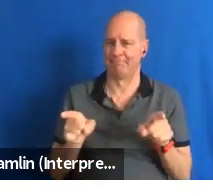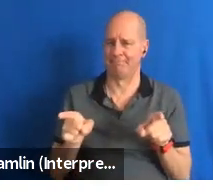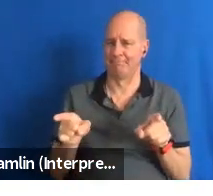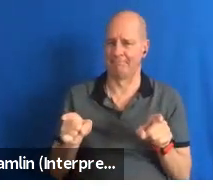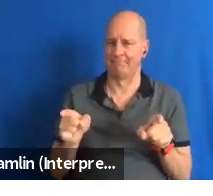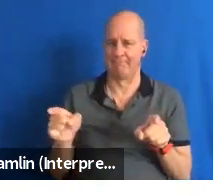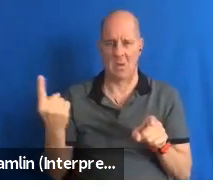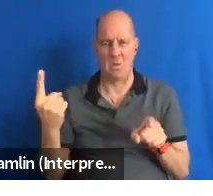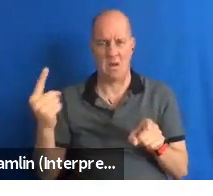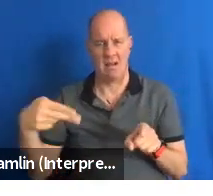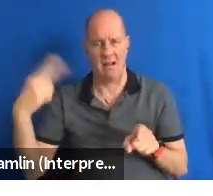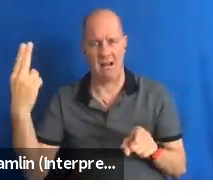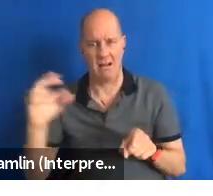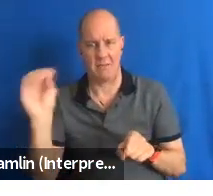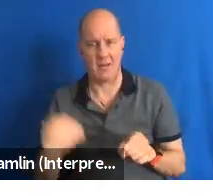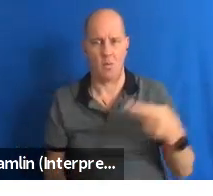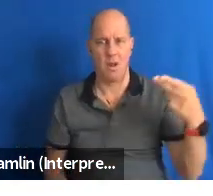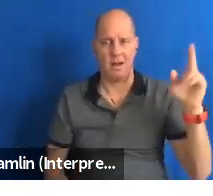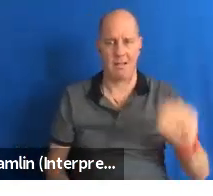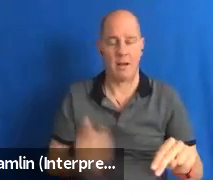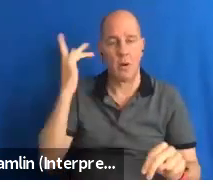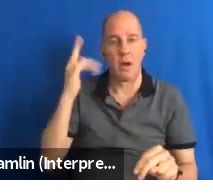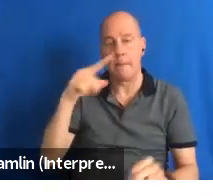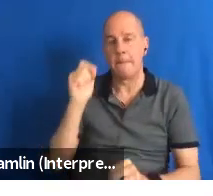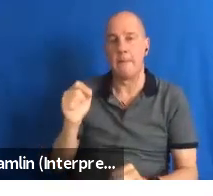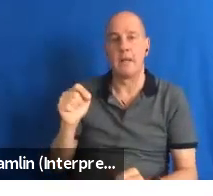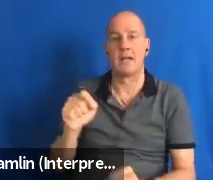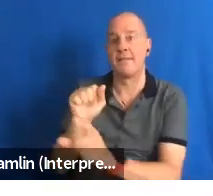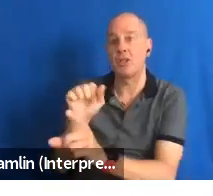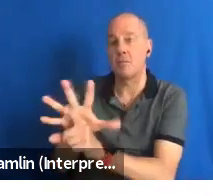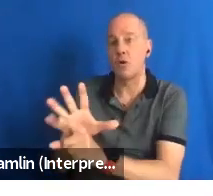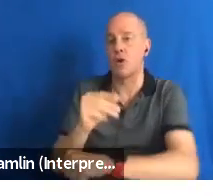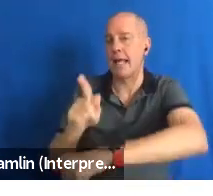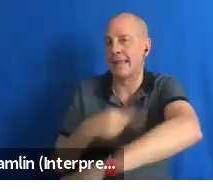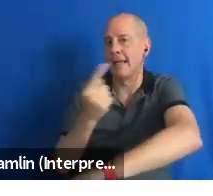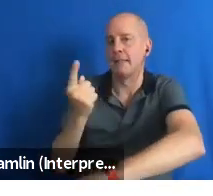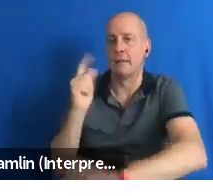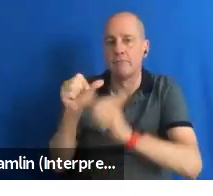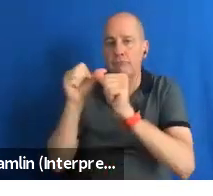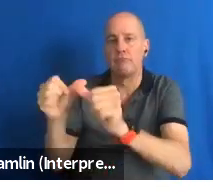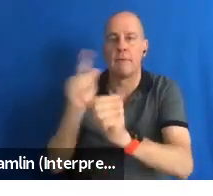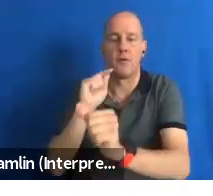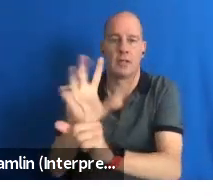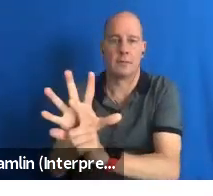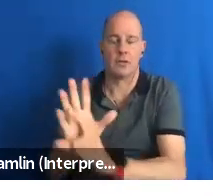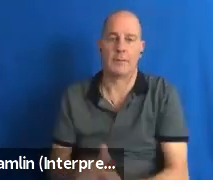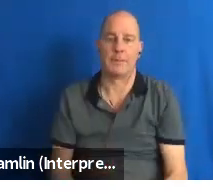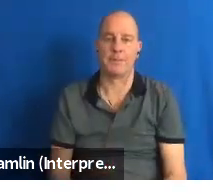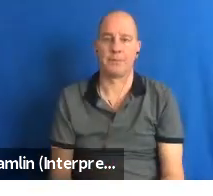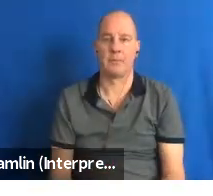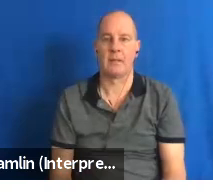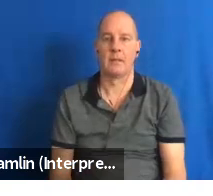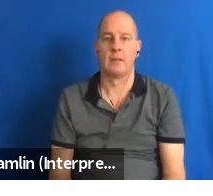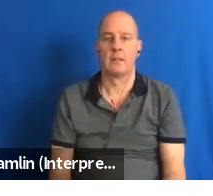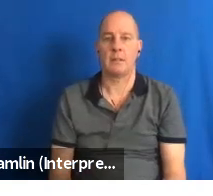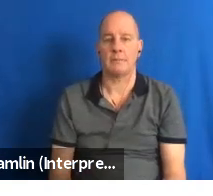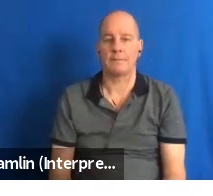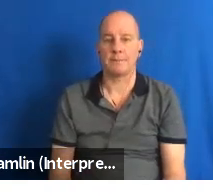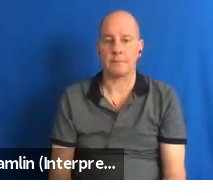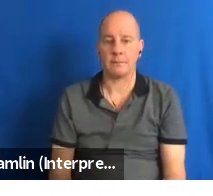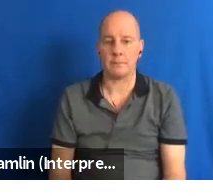has to do with exposure and length of exposure. So in this case, the reason for this is that